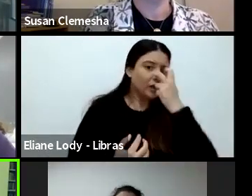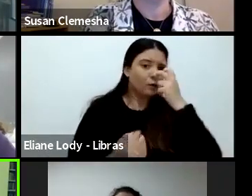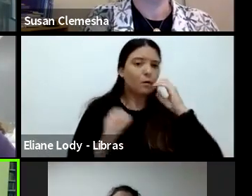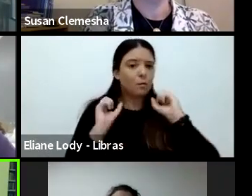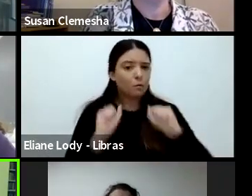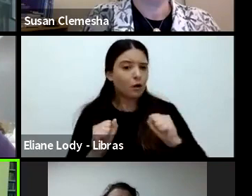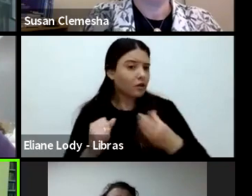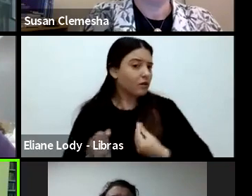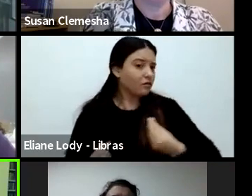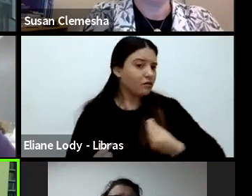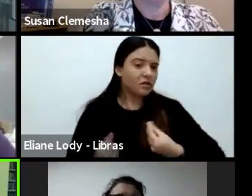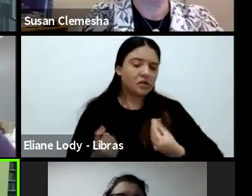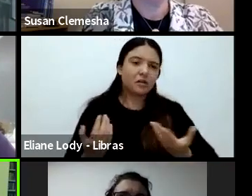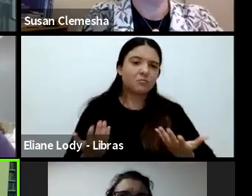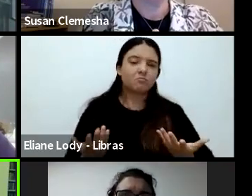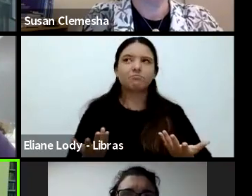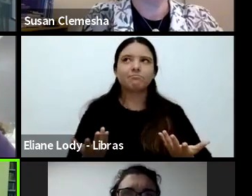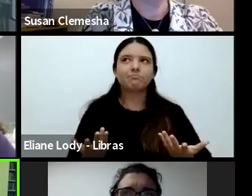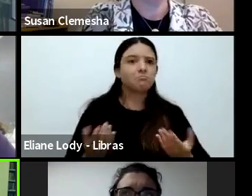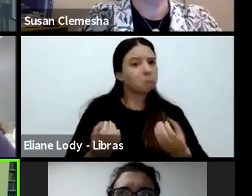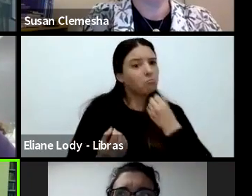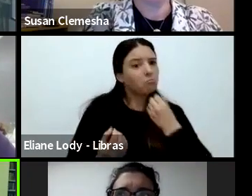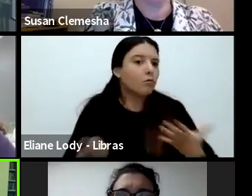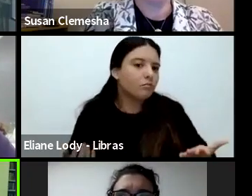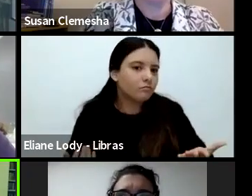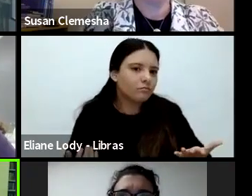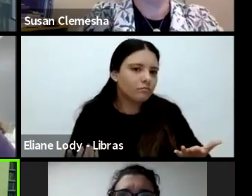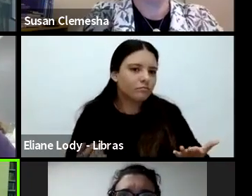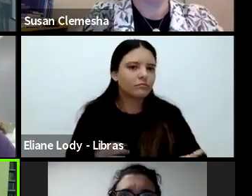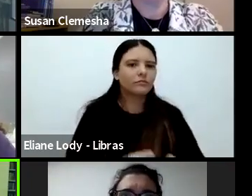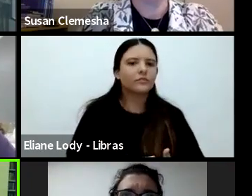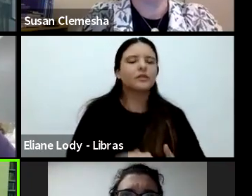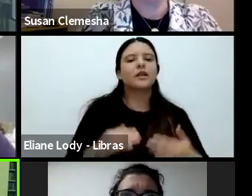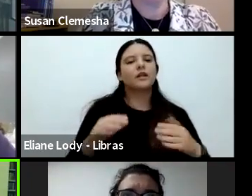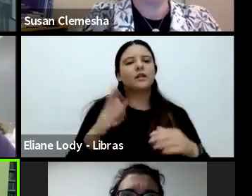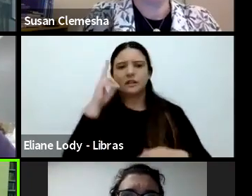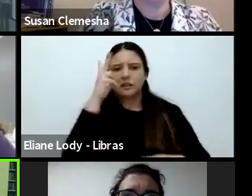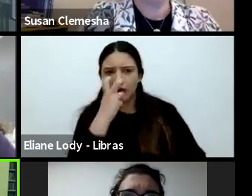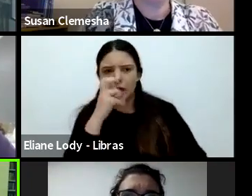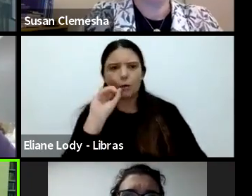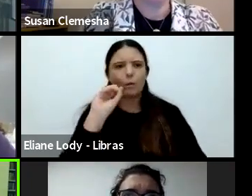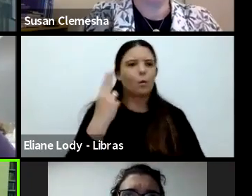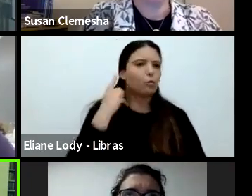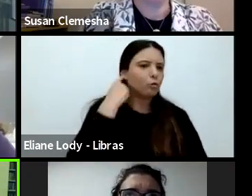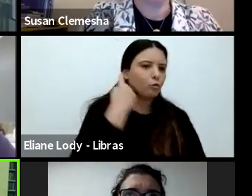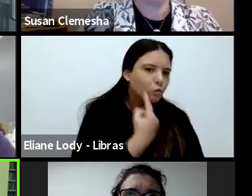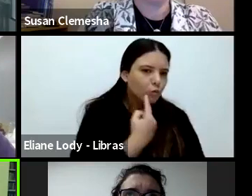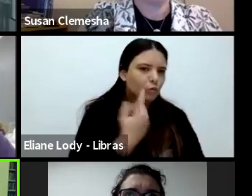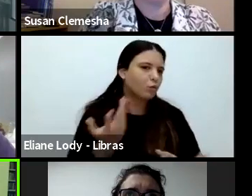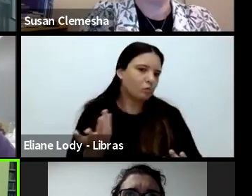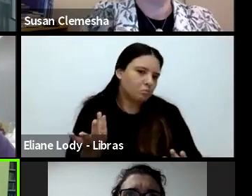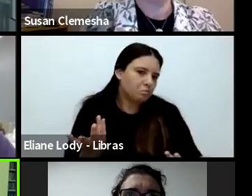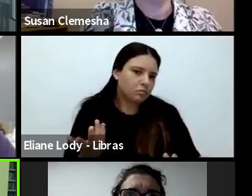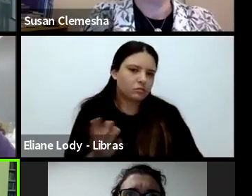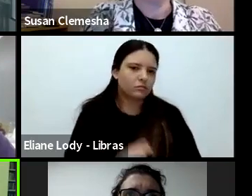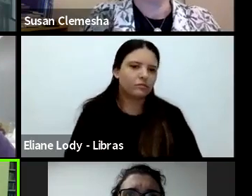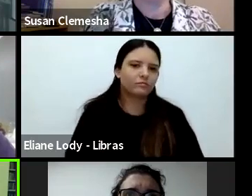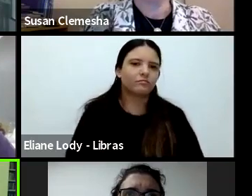can live a more fulfilled life. e and blind, deaf ear, all that and blind, deaf ear, although the different. The different. absences from the